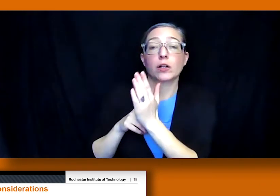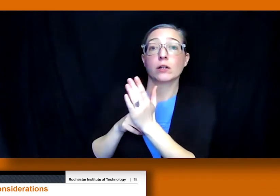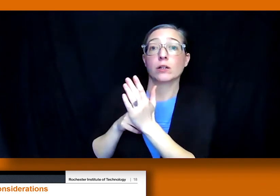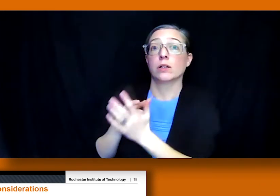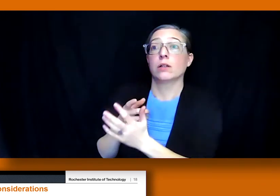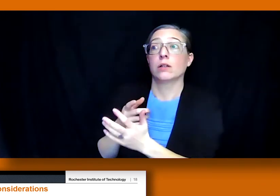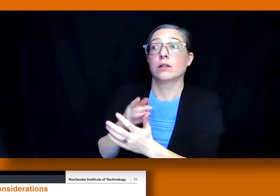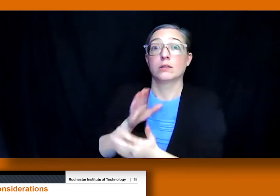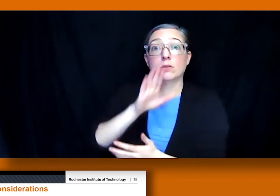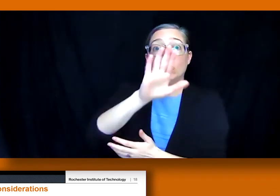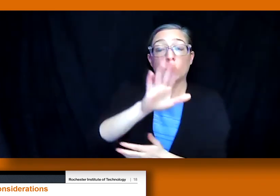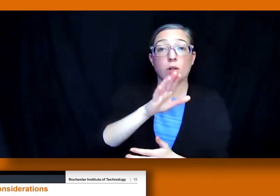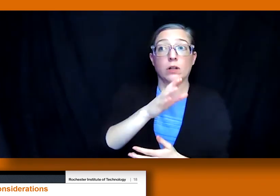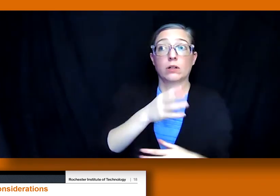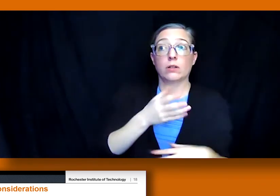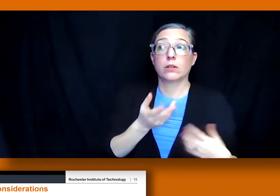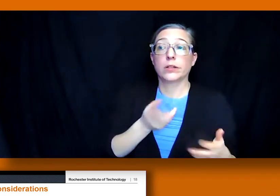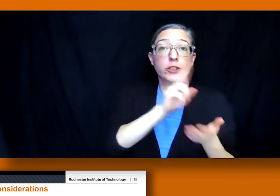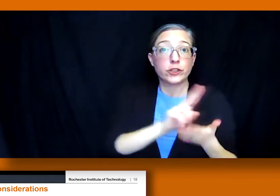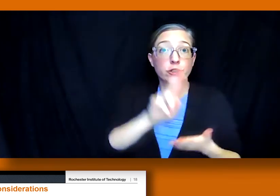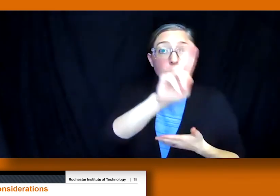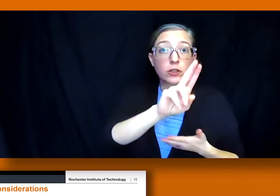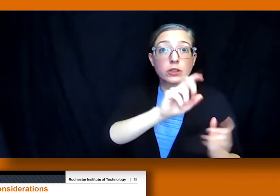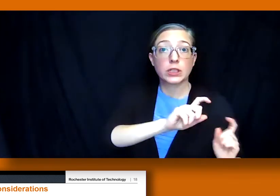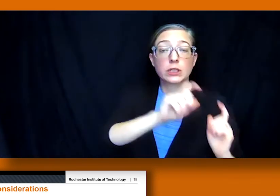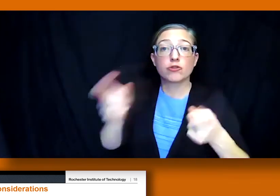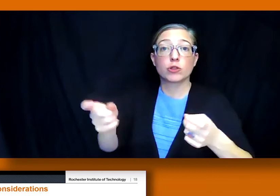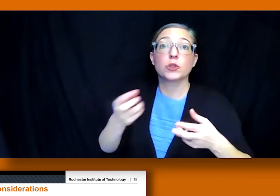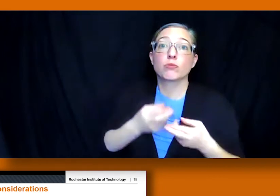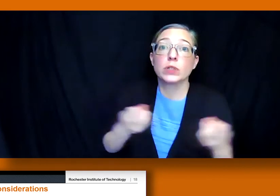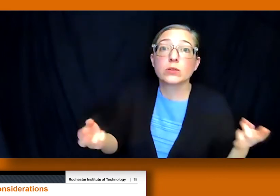um, or effort, and this would be known as cost-share,